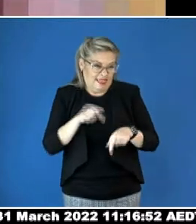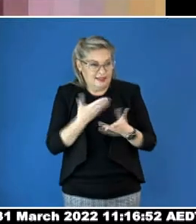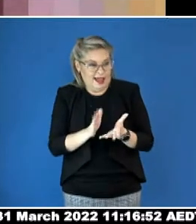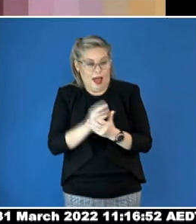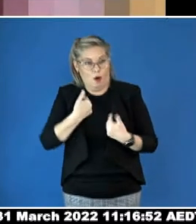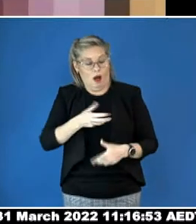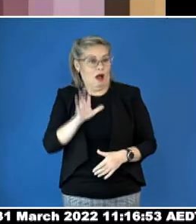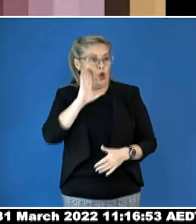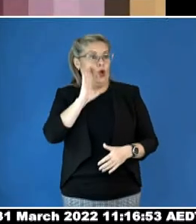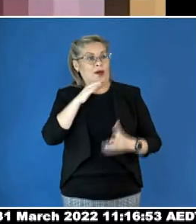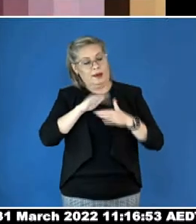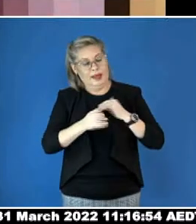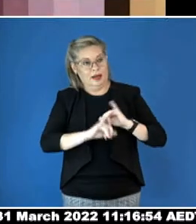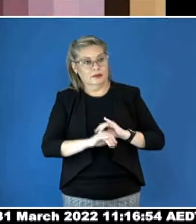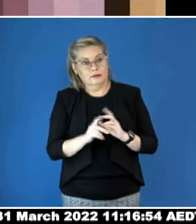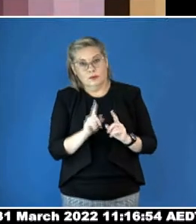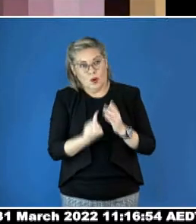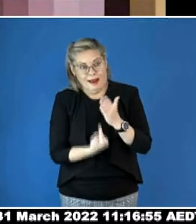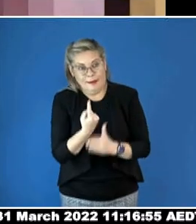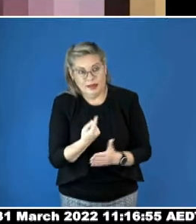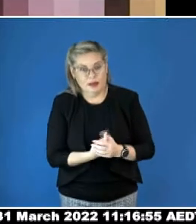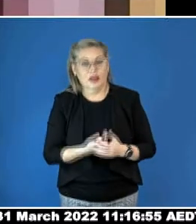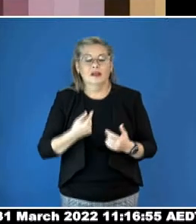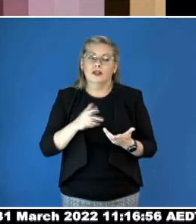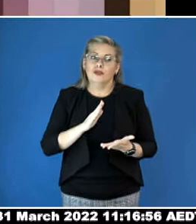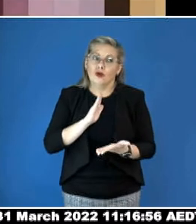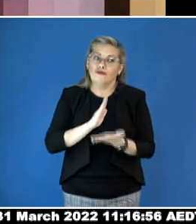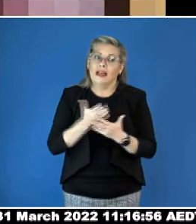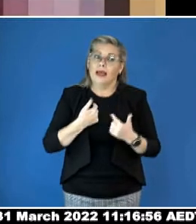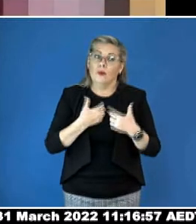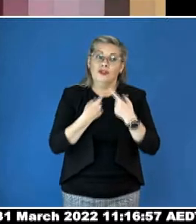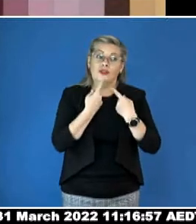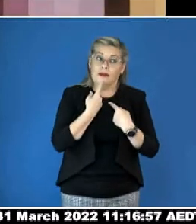Yeah, so, yes, I was away when she disclosed, yes.